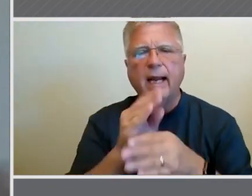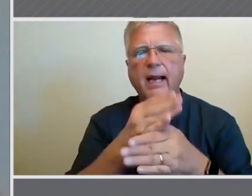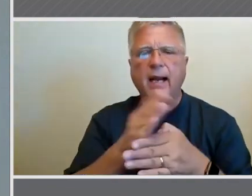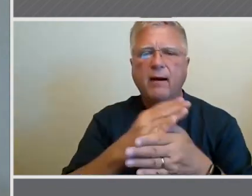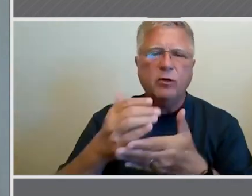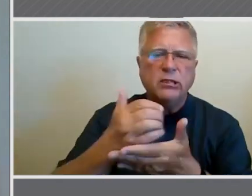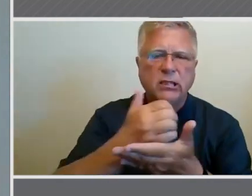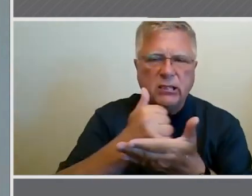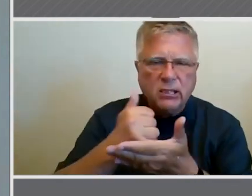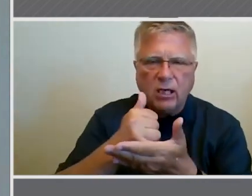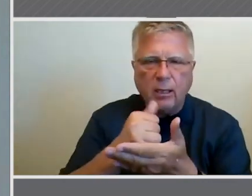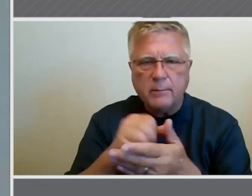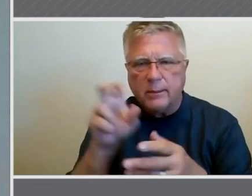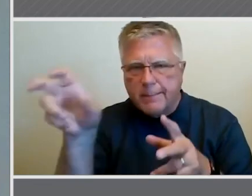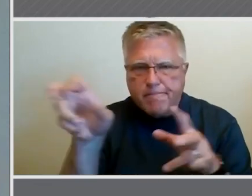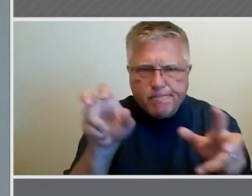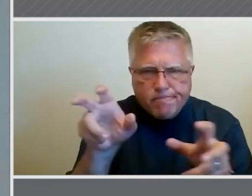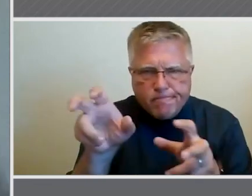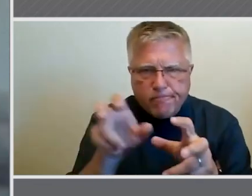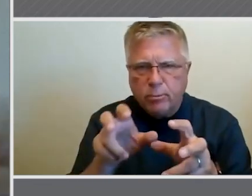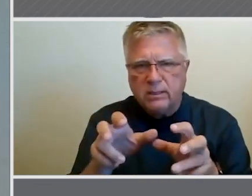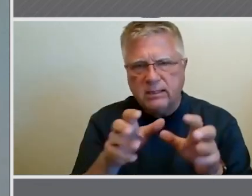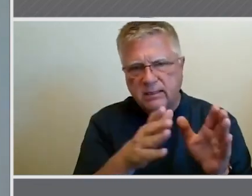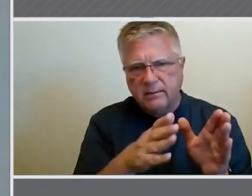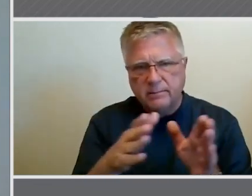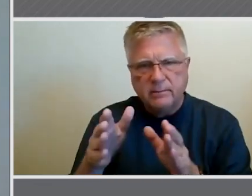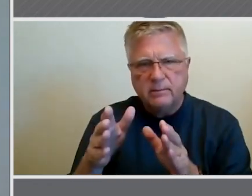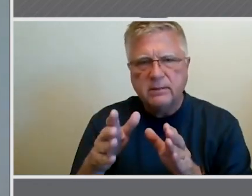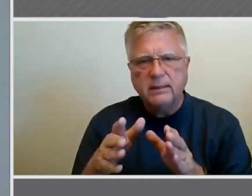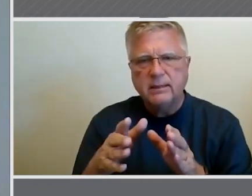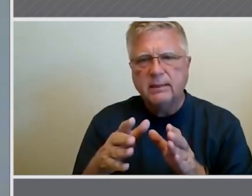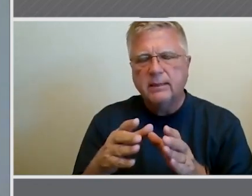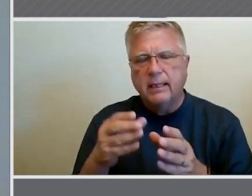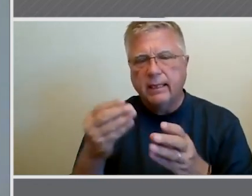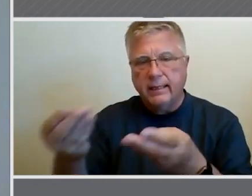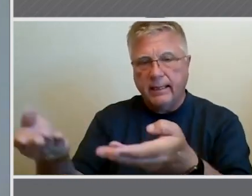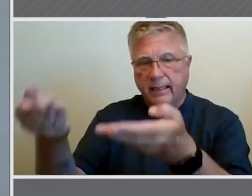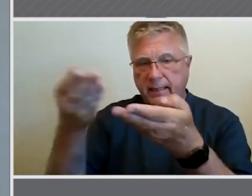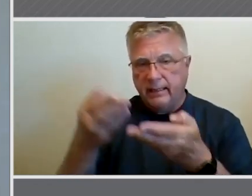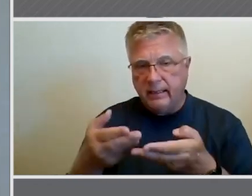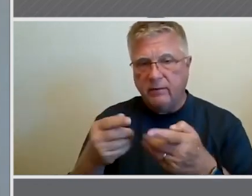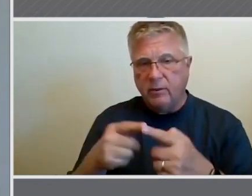they put this together and throw it out to us and communities throughout the country